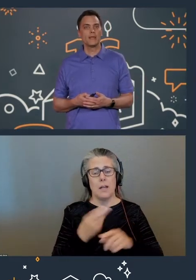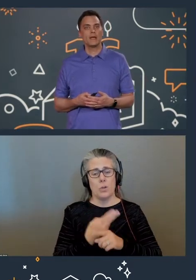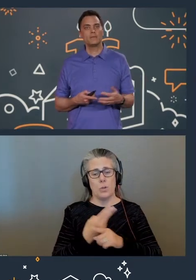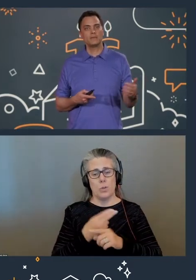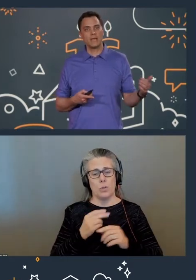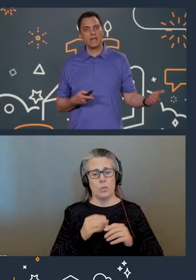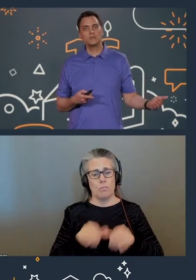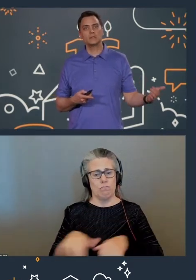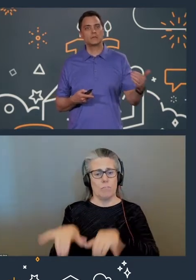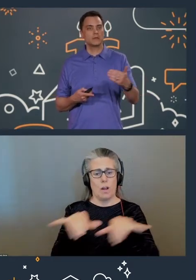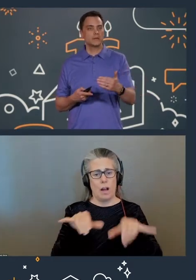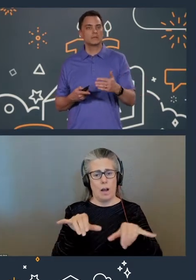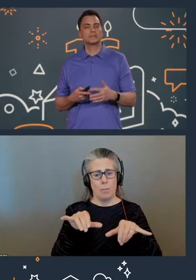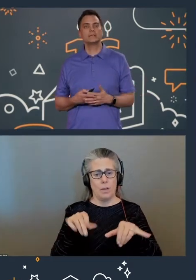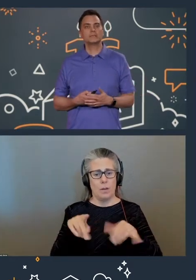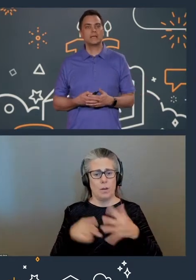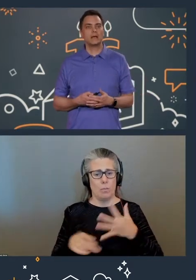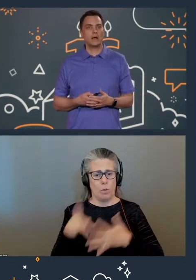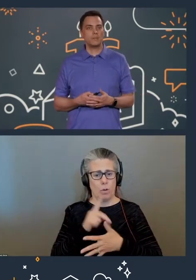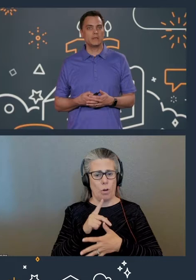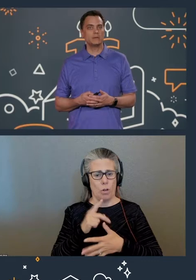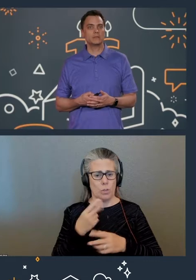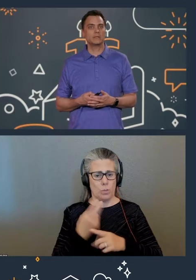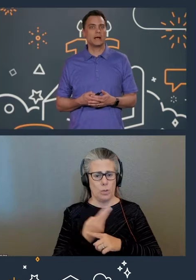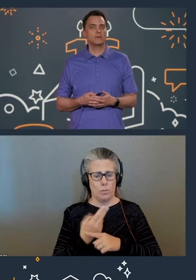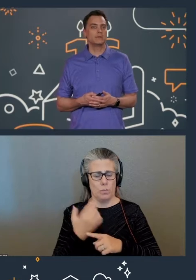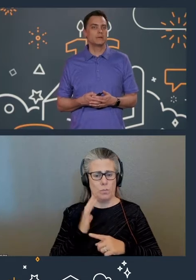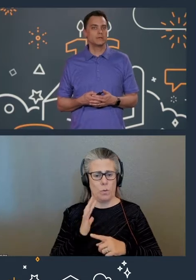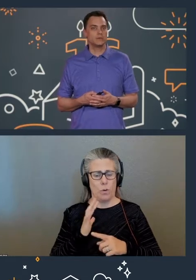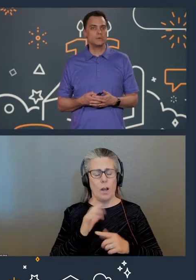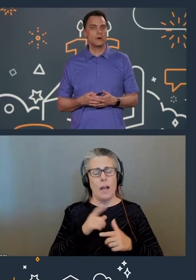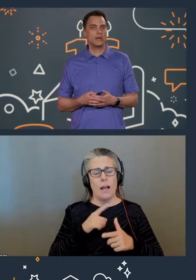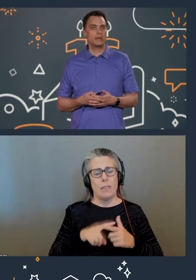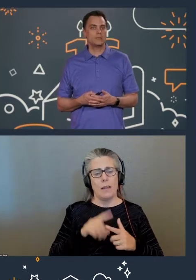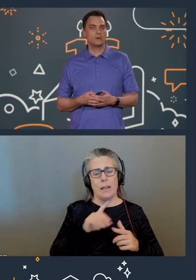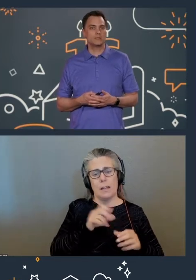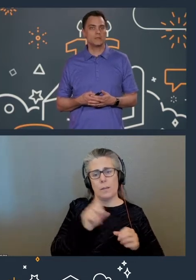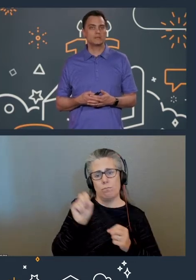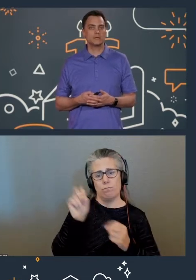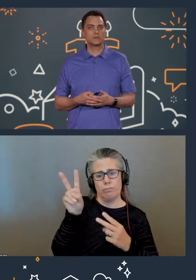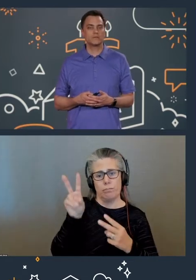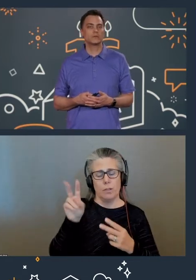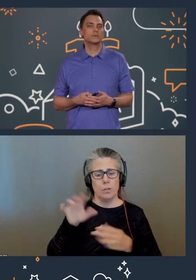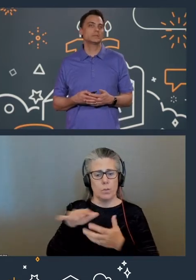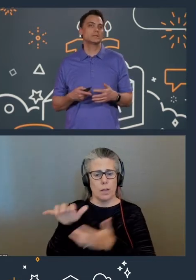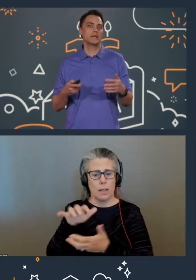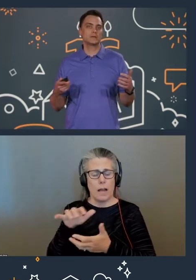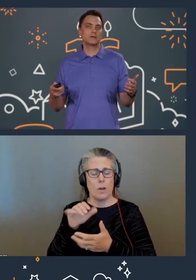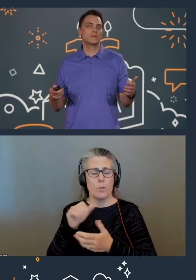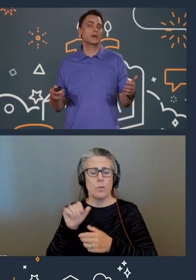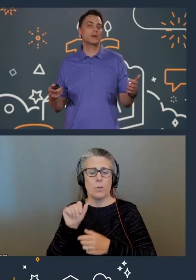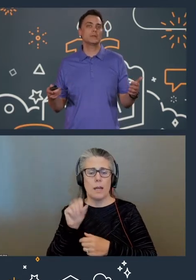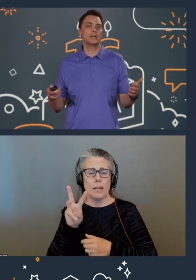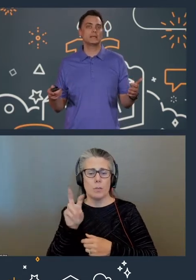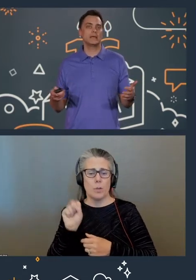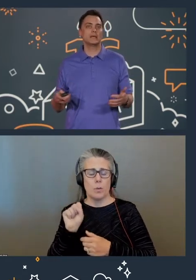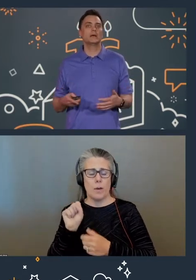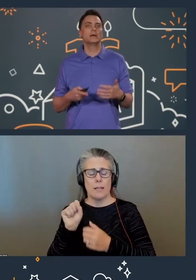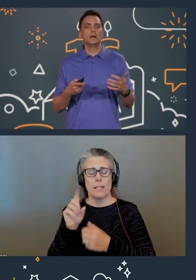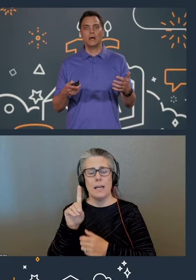And then, the agent sends data up into the cloud, to our AWS DataSync service, which then takes care of copying that data